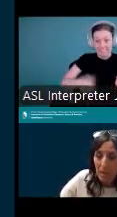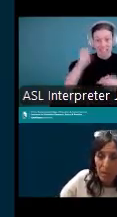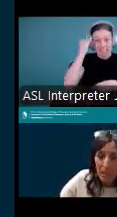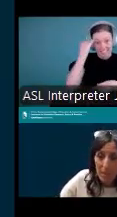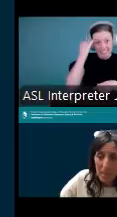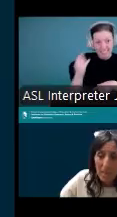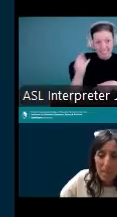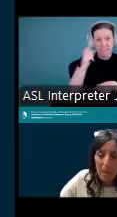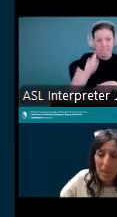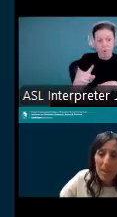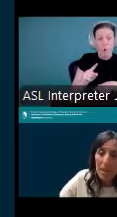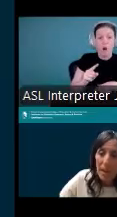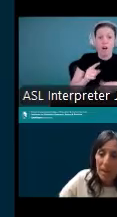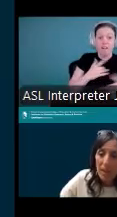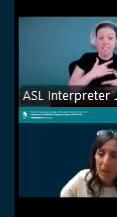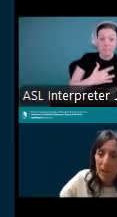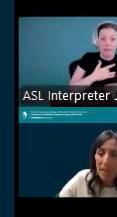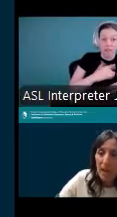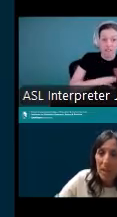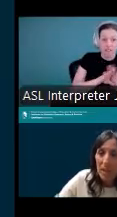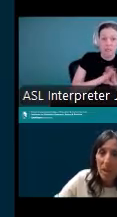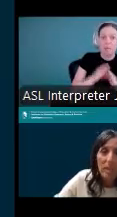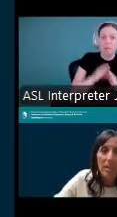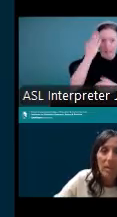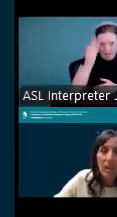development, because a lot of you guys had shared those on